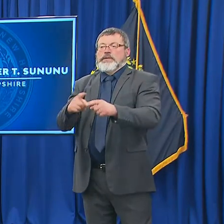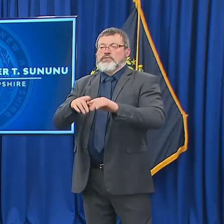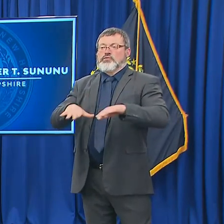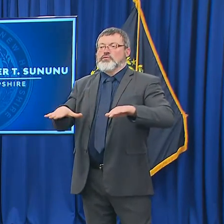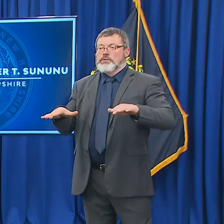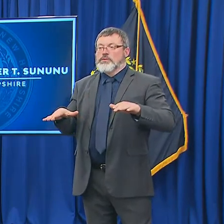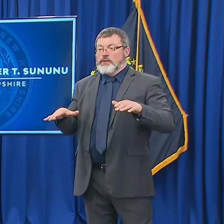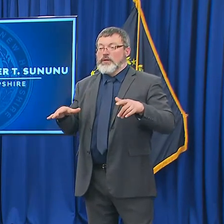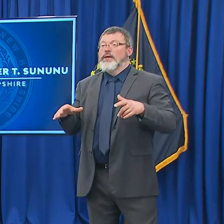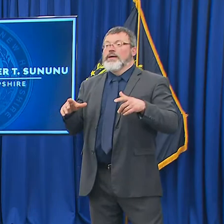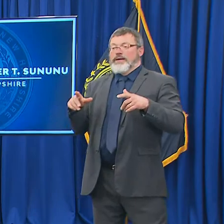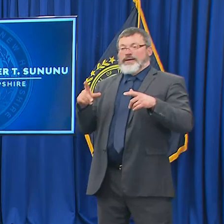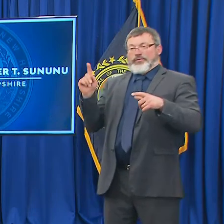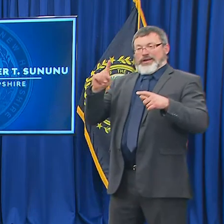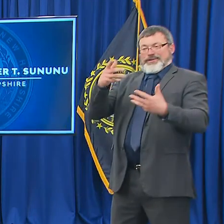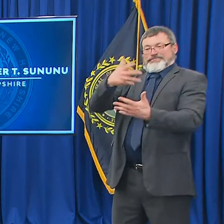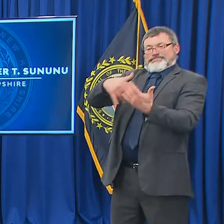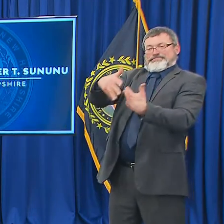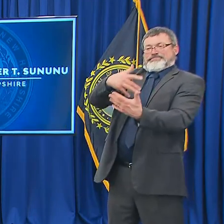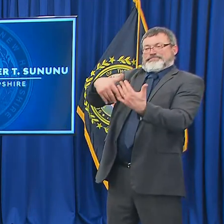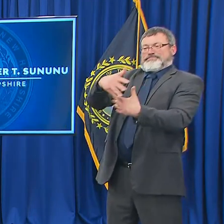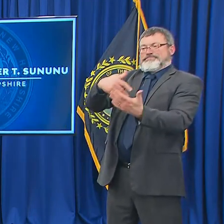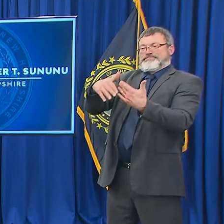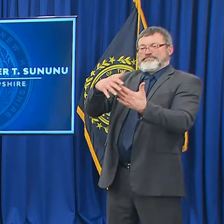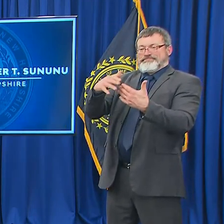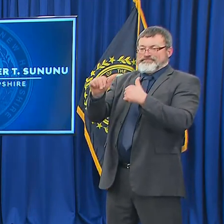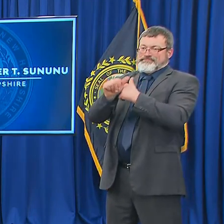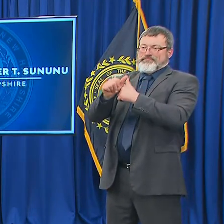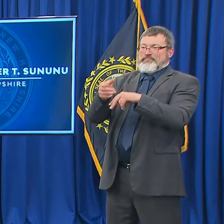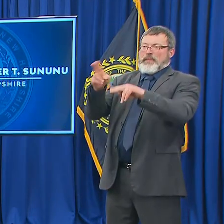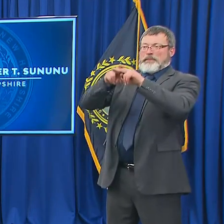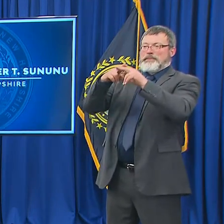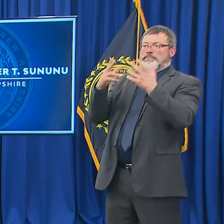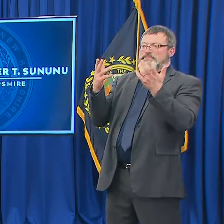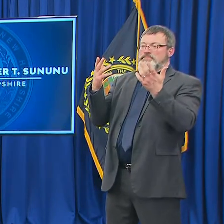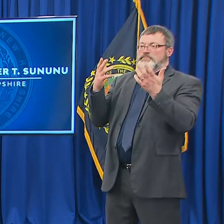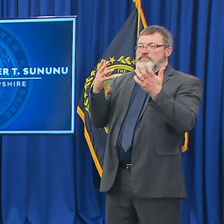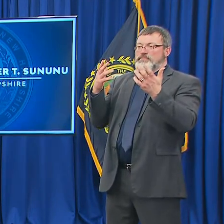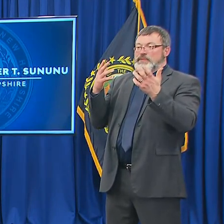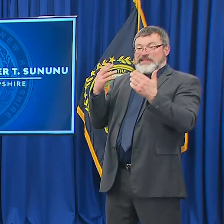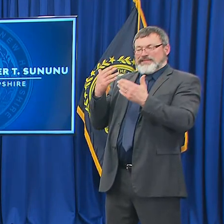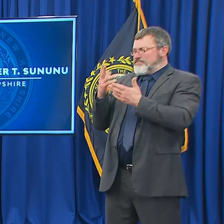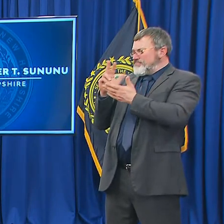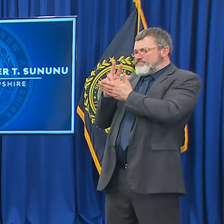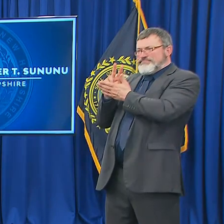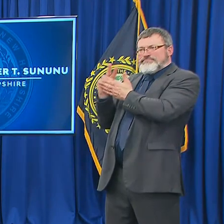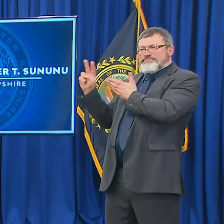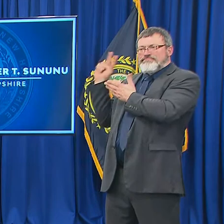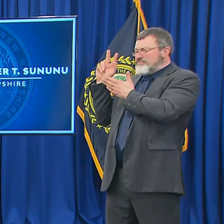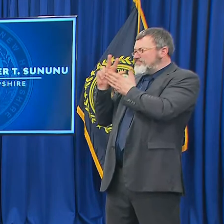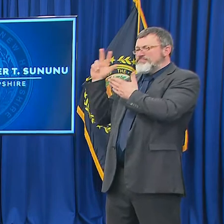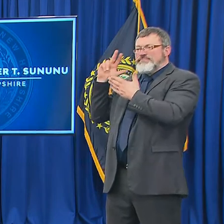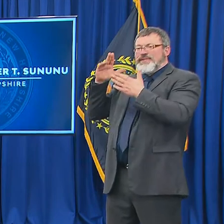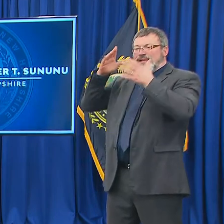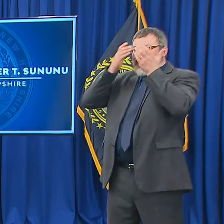So as you know I mean, some districts are going remote. Others for staying with their But at what point should the state get involved.